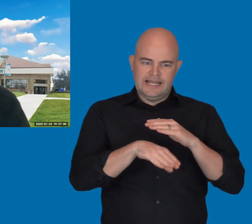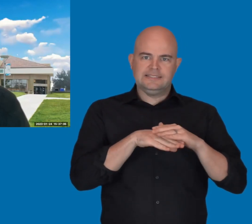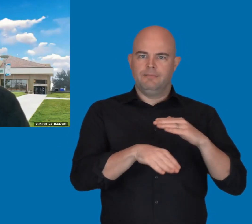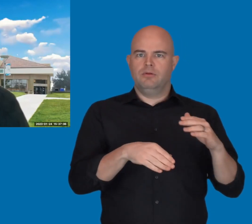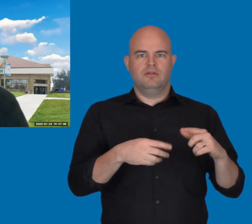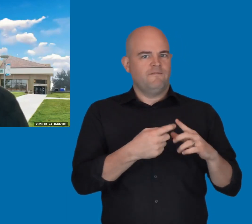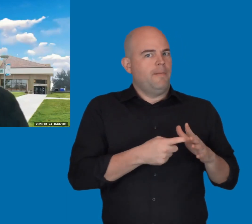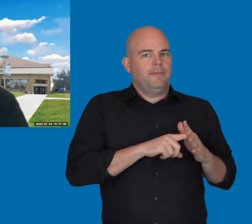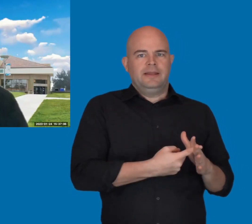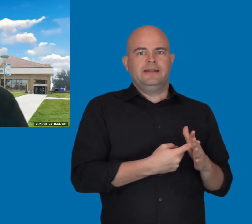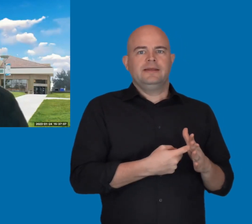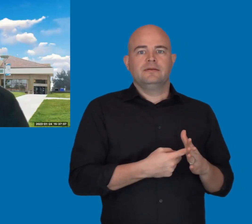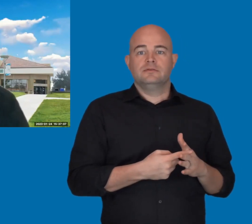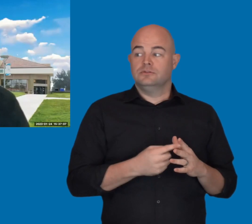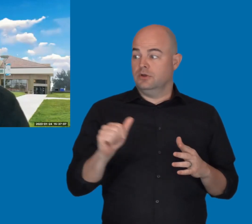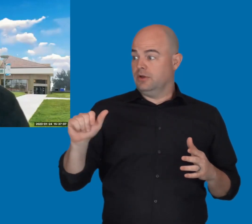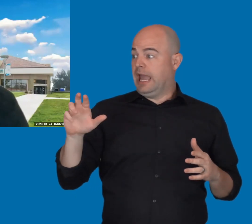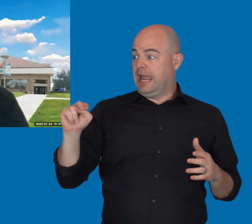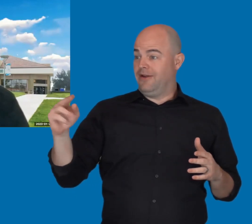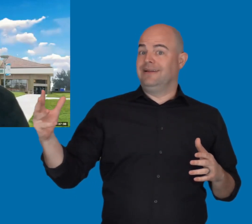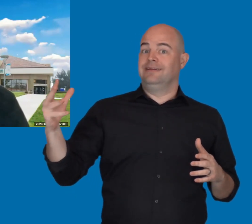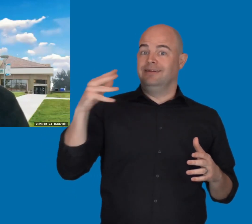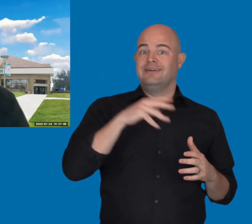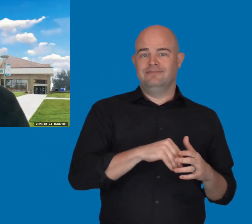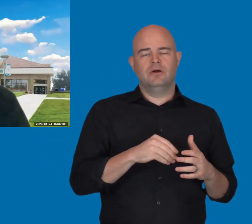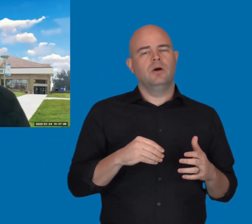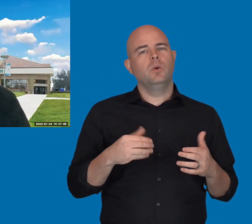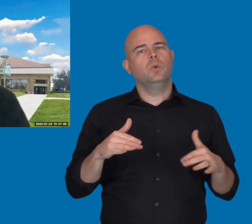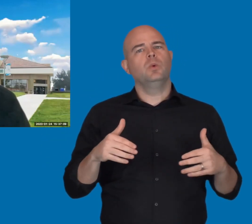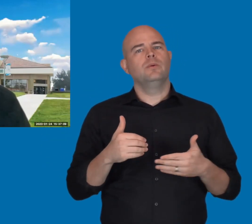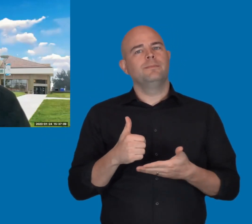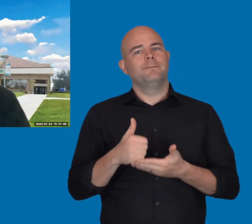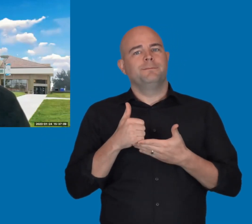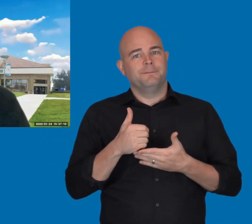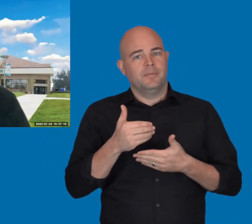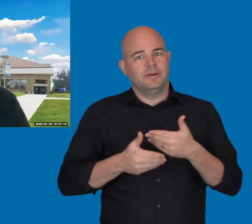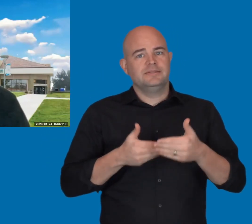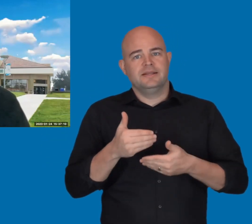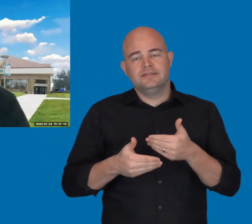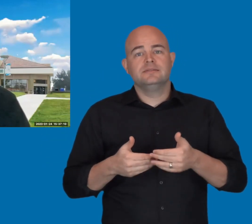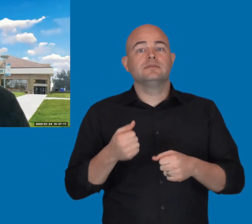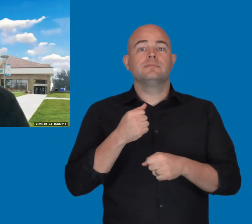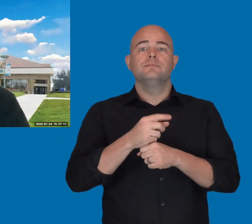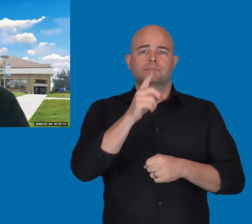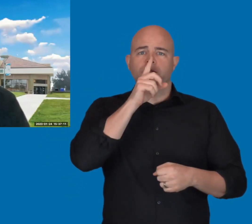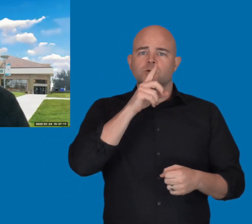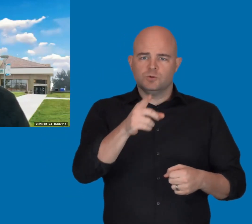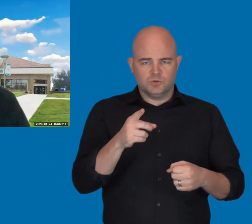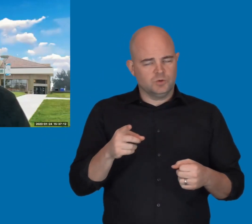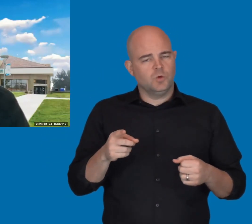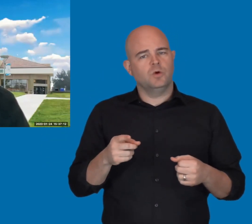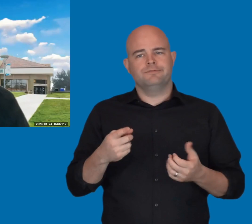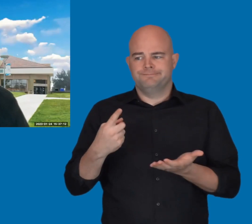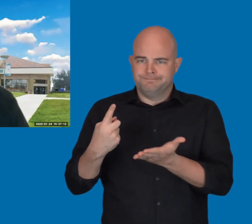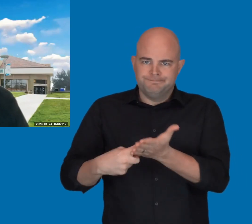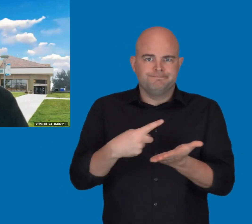and availability we may offer it maybe in the fall, I don't know, but at least once a year in the spring.